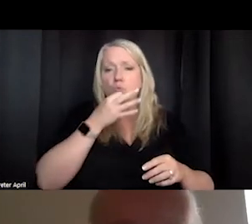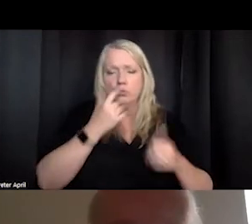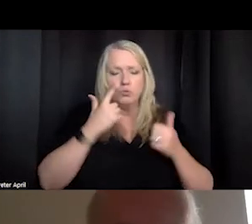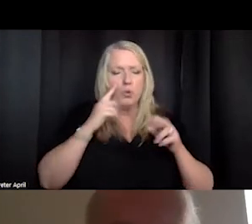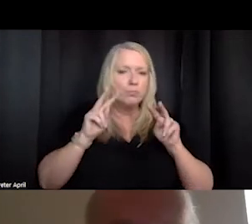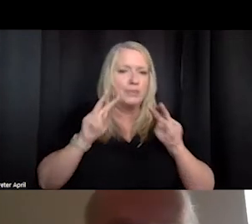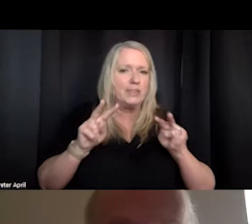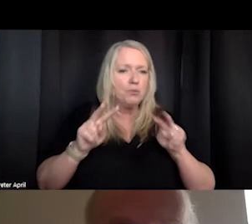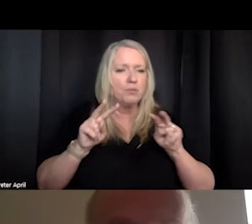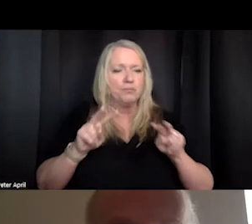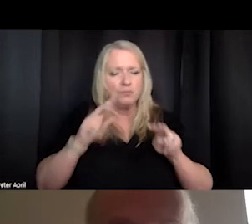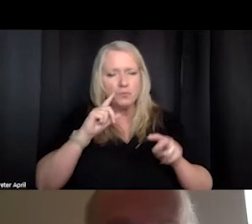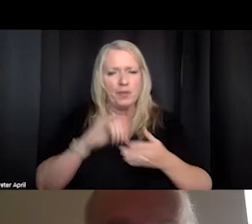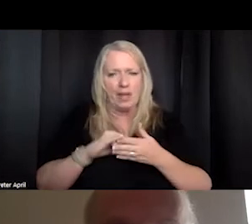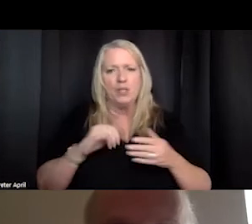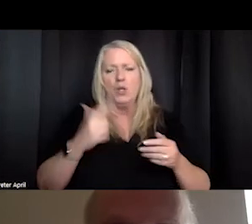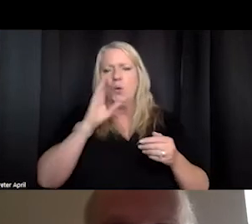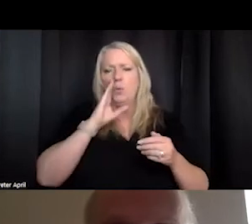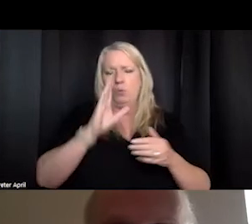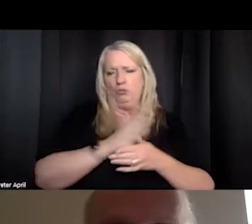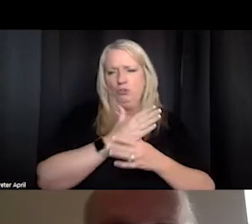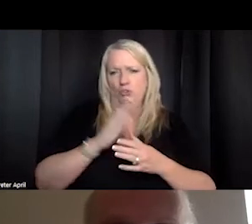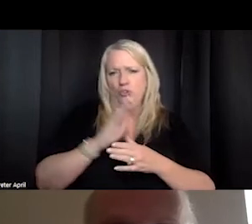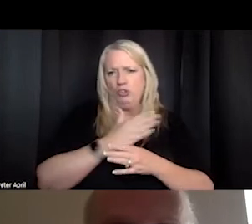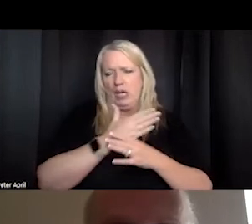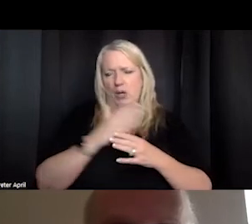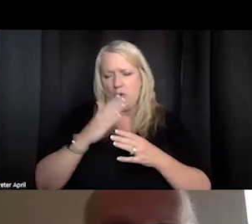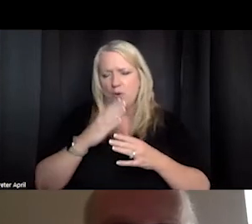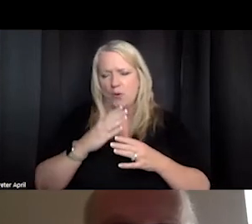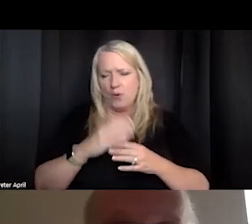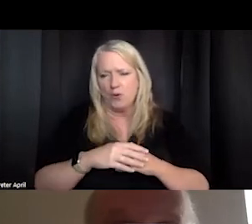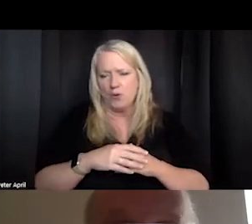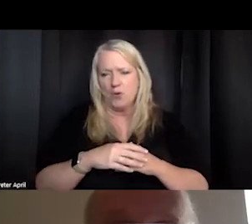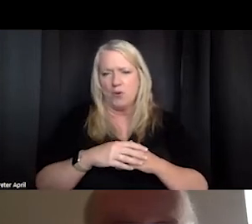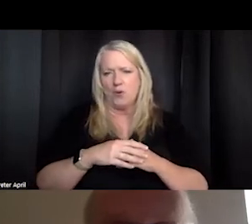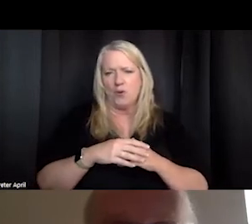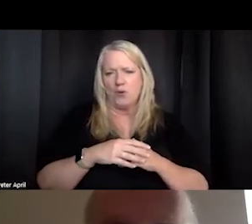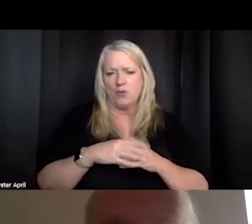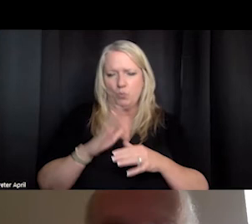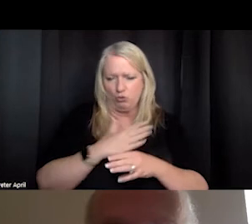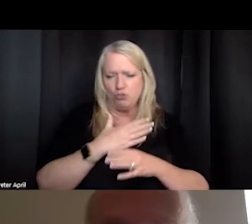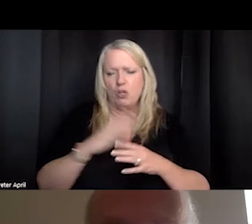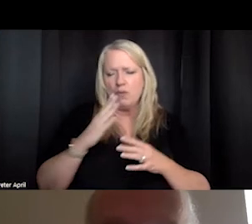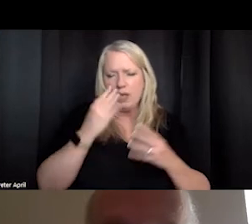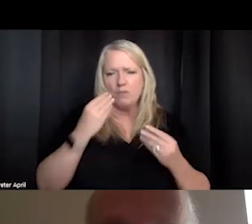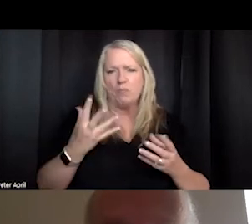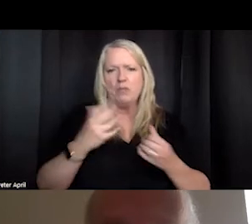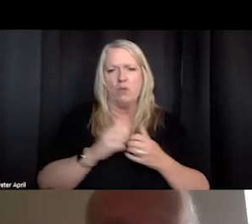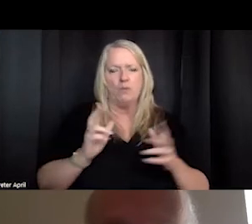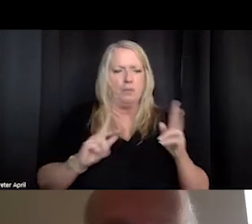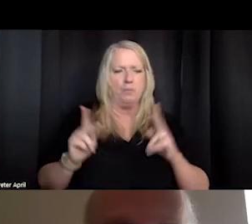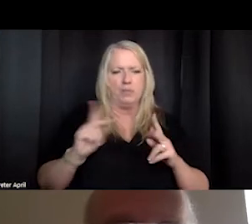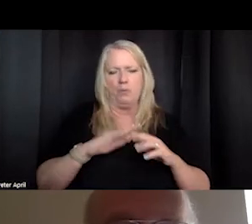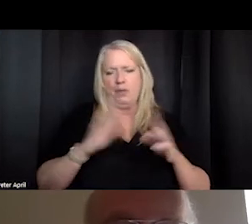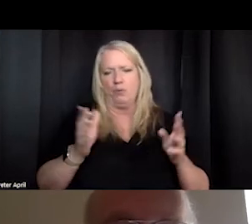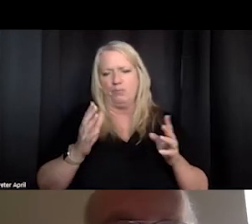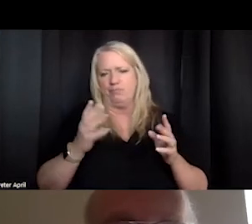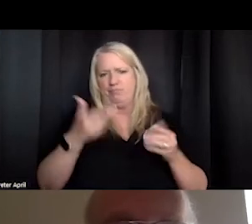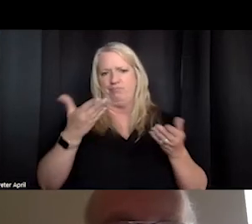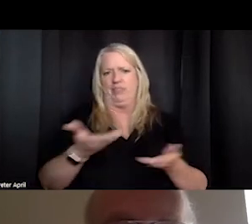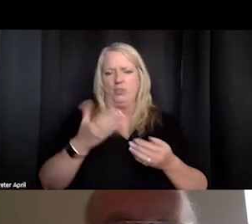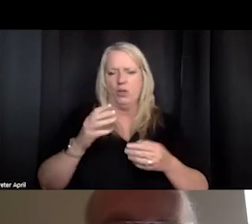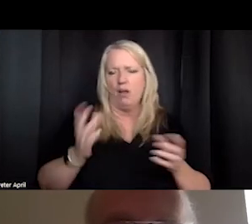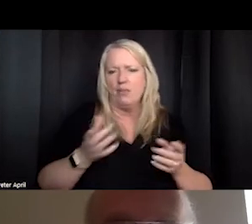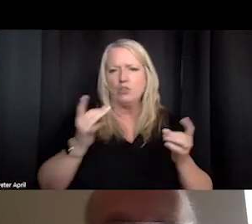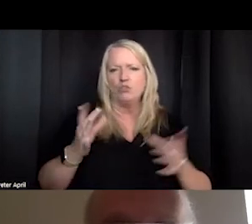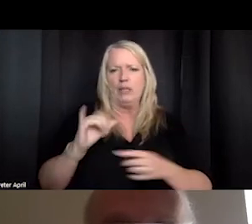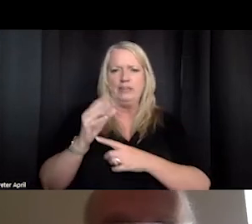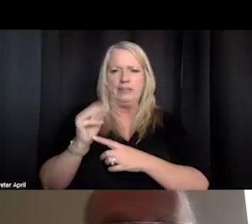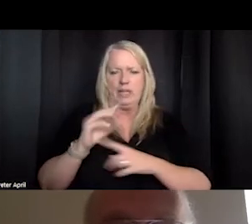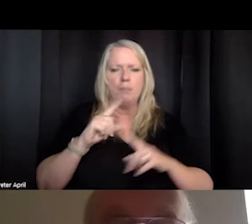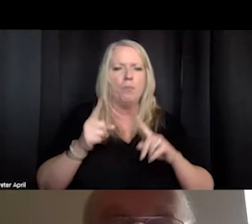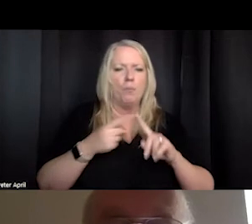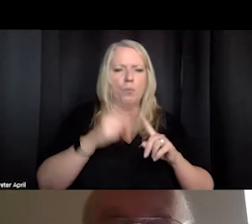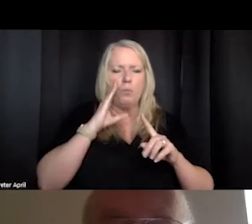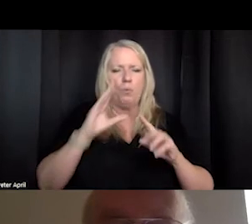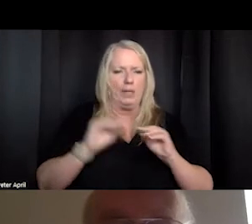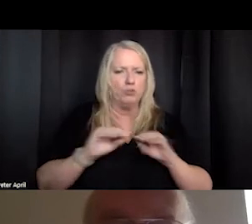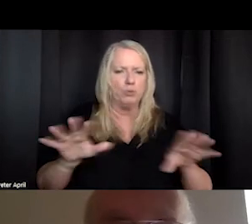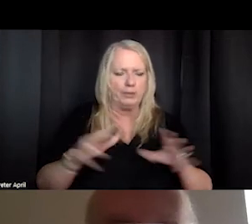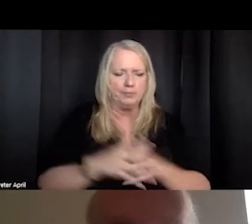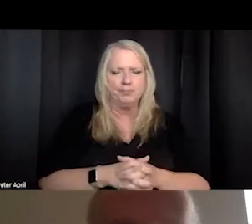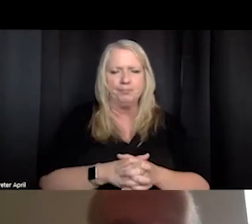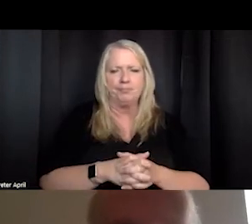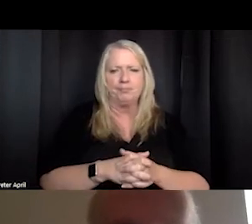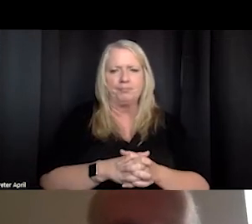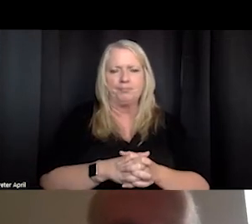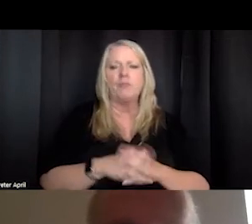THAT. WE WILL ON THE CRISIS JAM AS SOON AS IT COMES OUT. THE OTHER THING I MENTION,